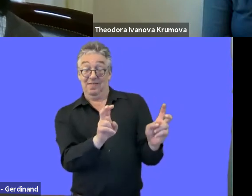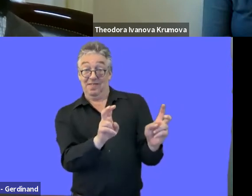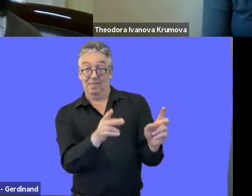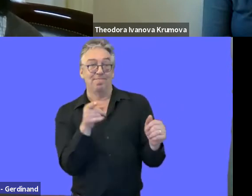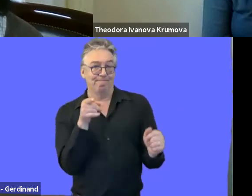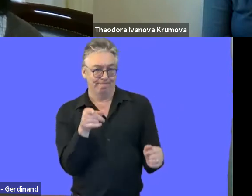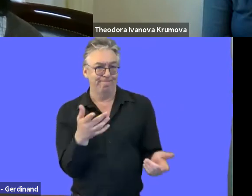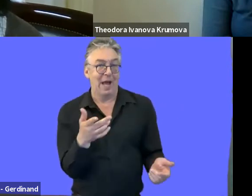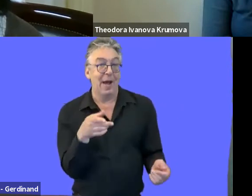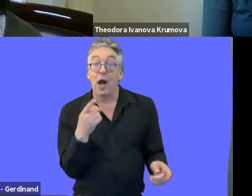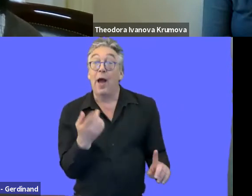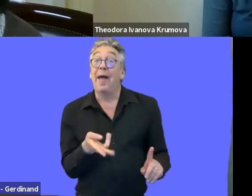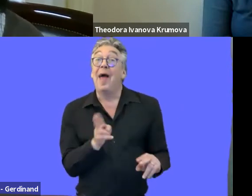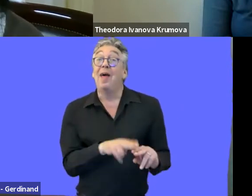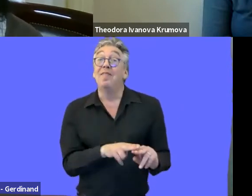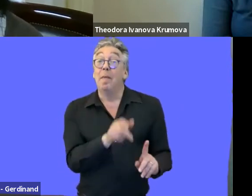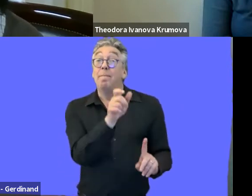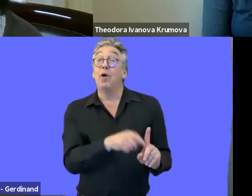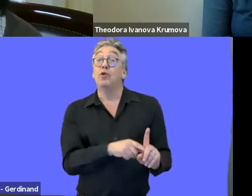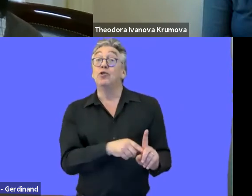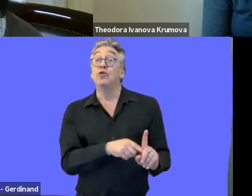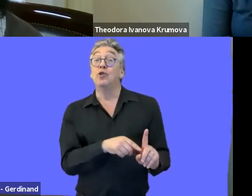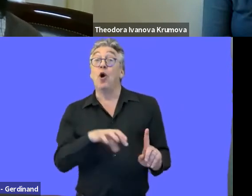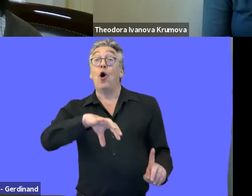recognized in their country can present a complaint